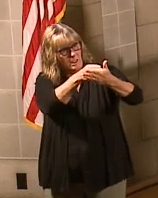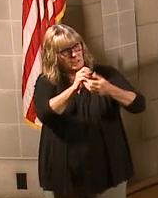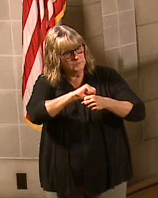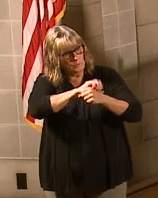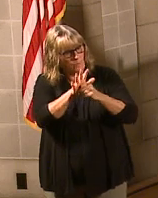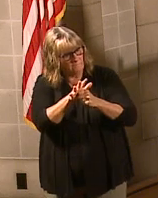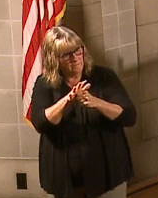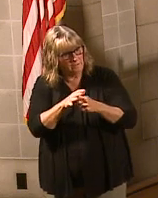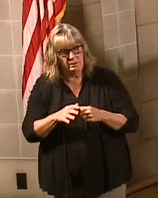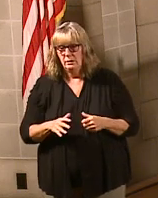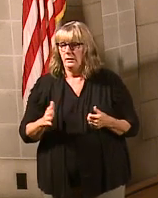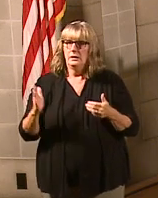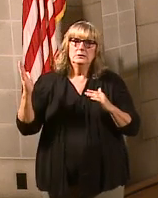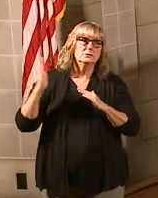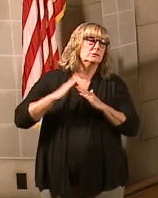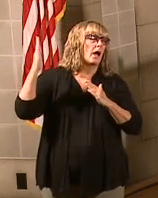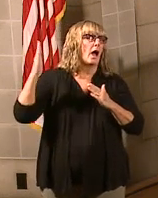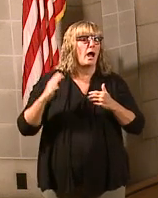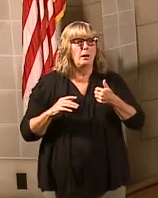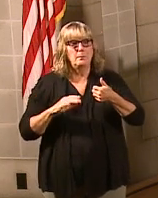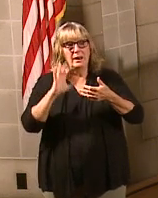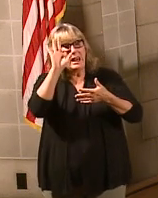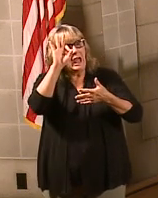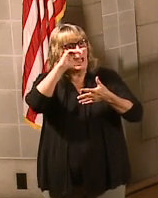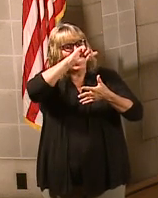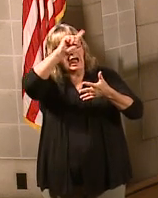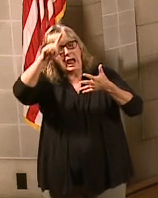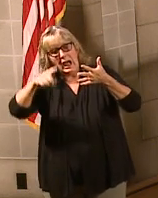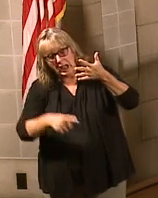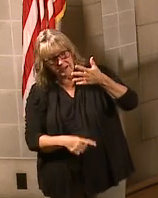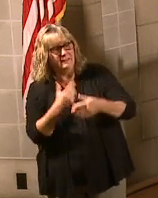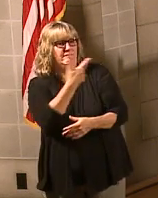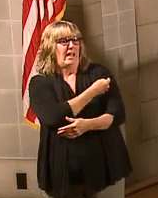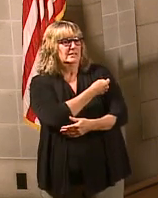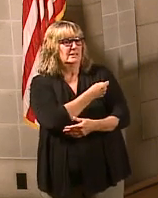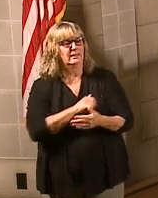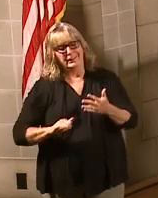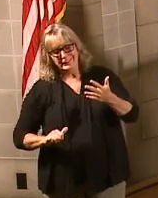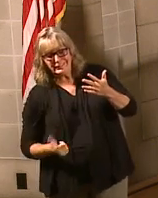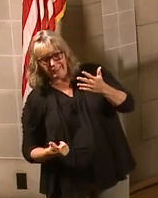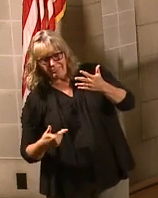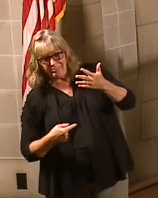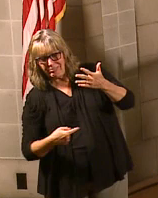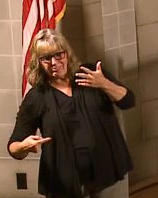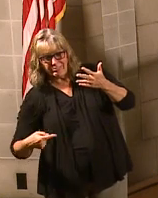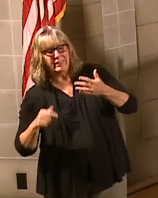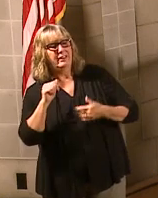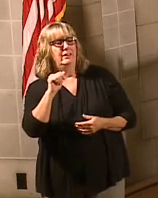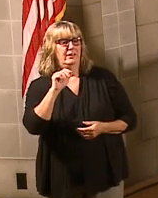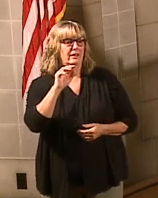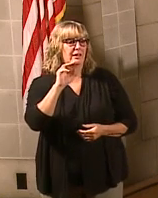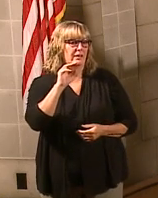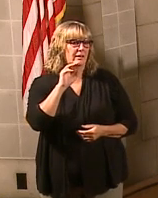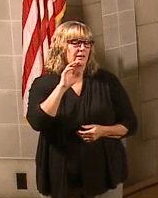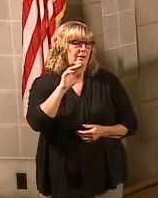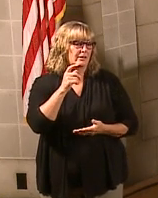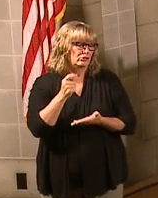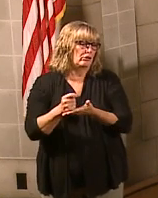IF I WAS TO RANK THE THERAPIES